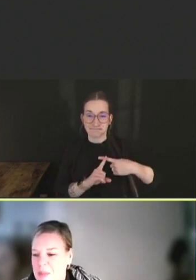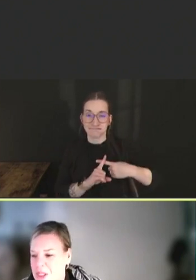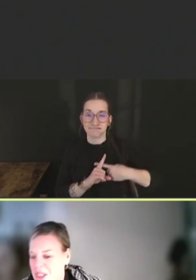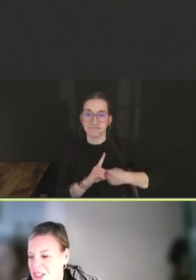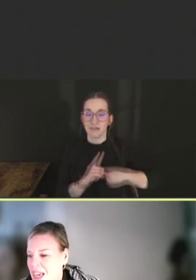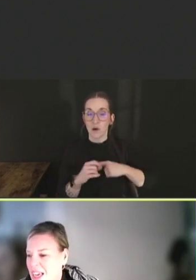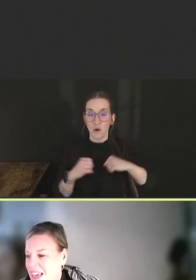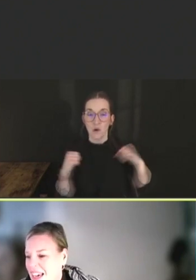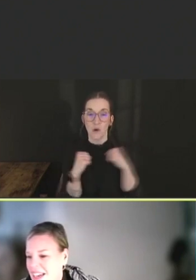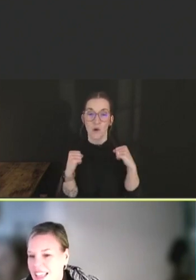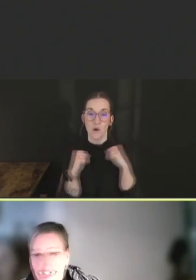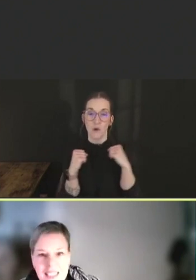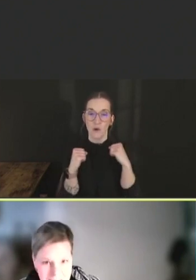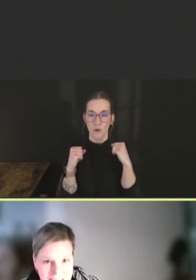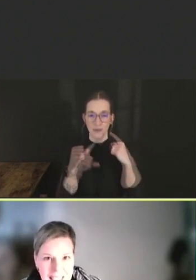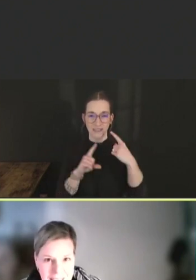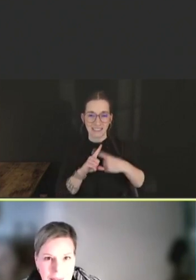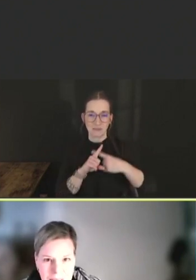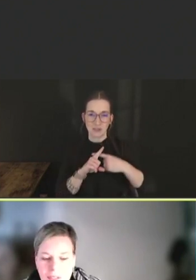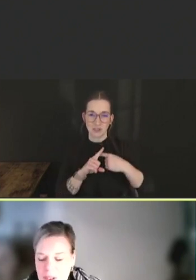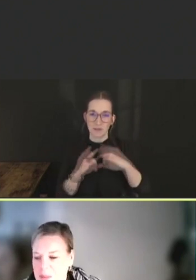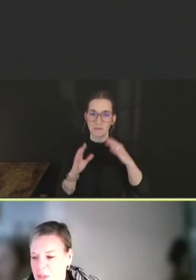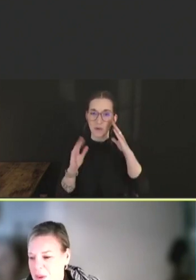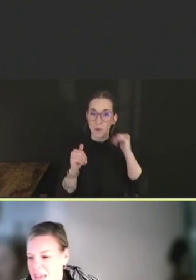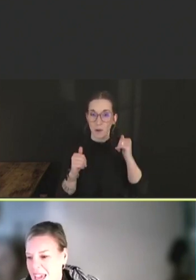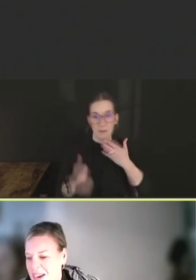temperatures. And that's saying something from Canada.